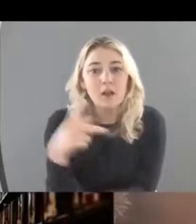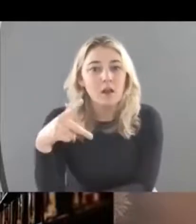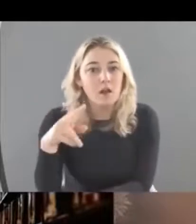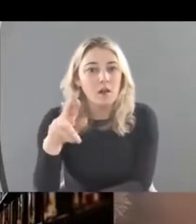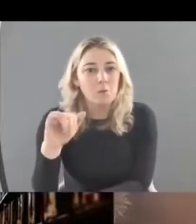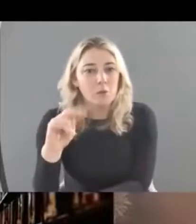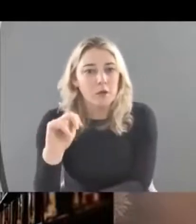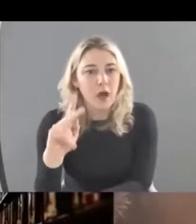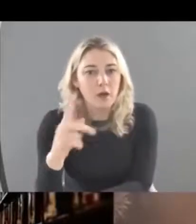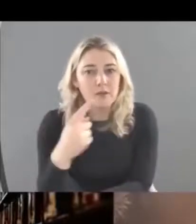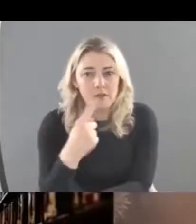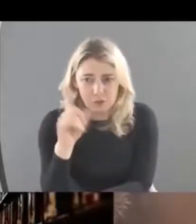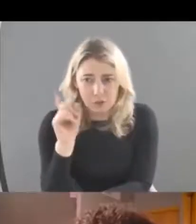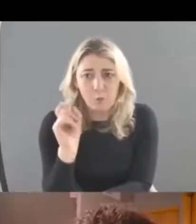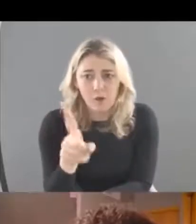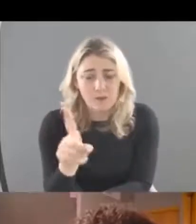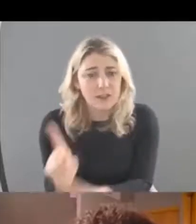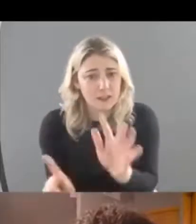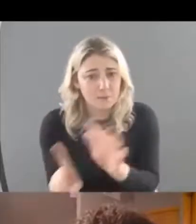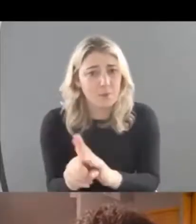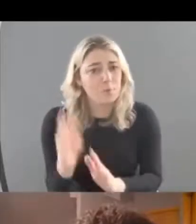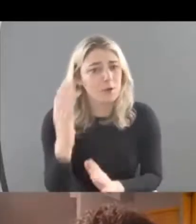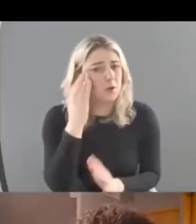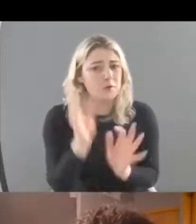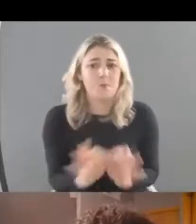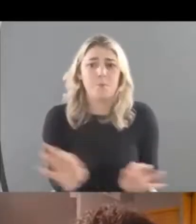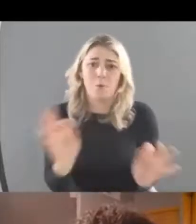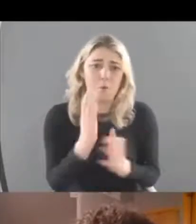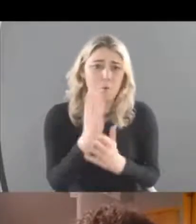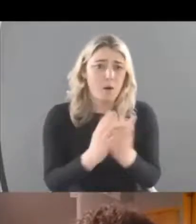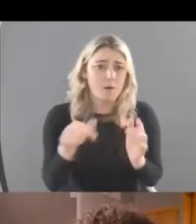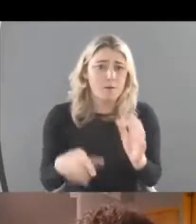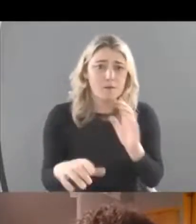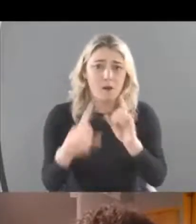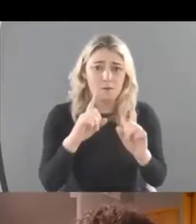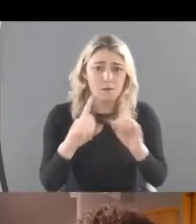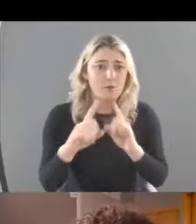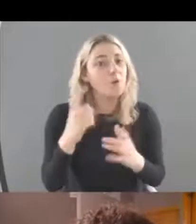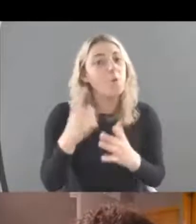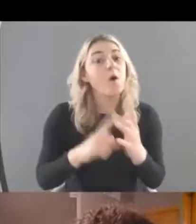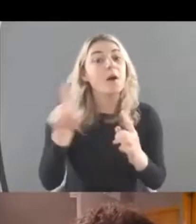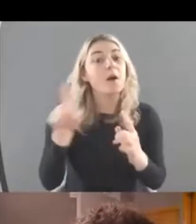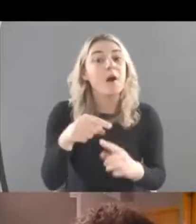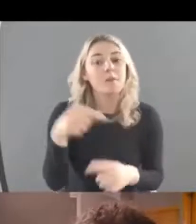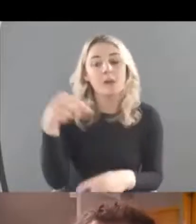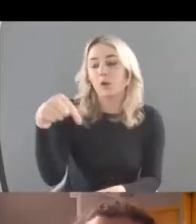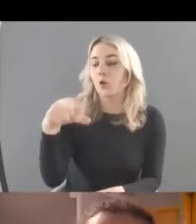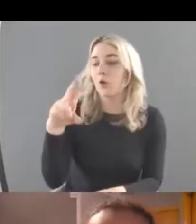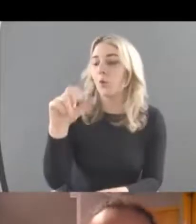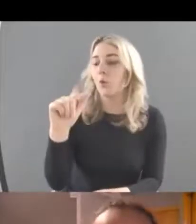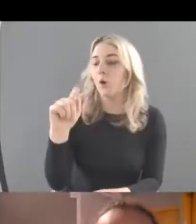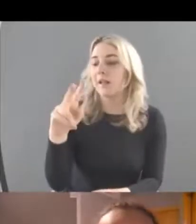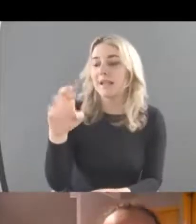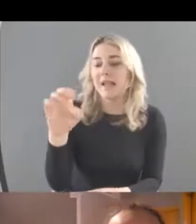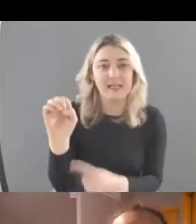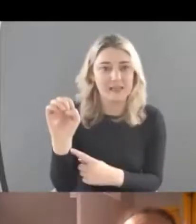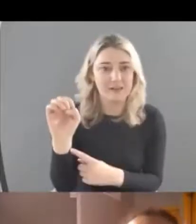we know this is an important part of this conversation is, what about the qualitative data? Our colleagues thinking about